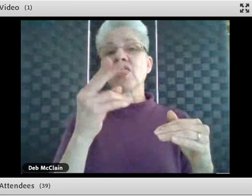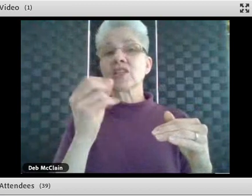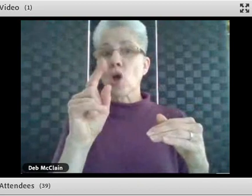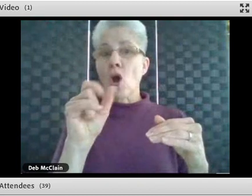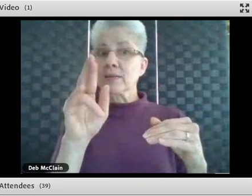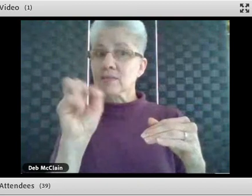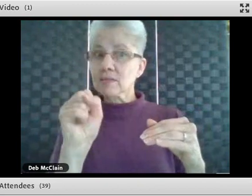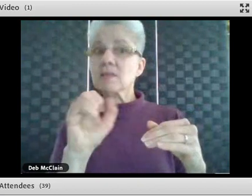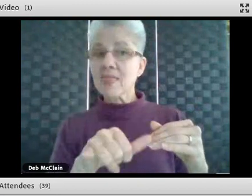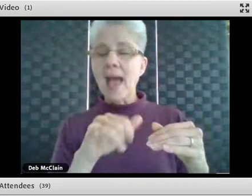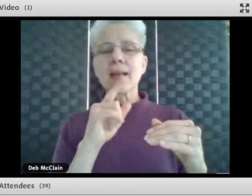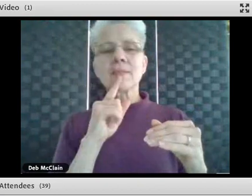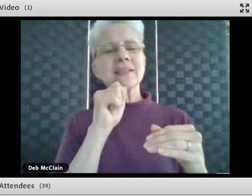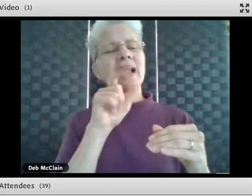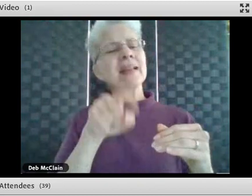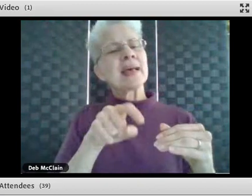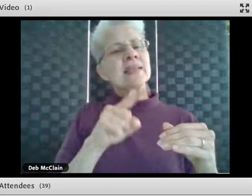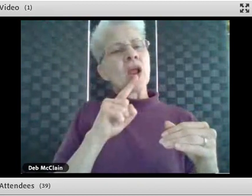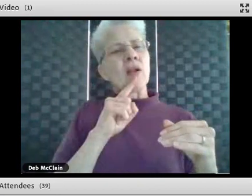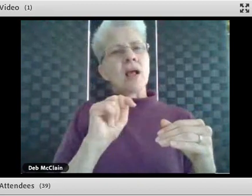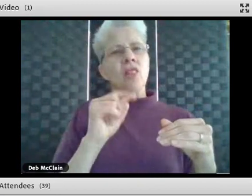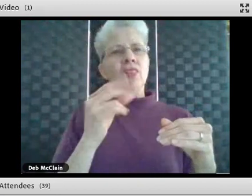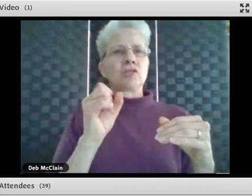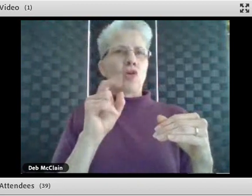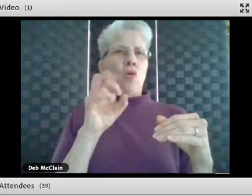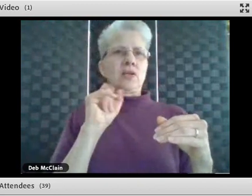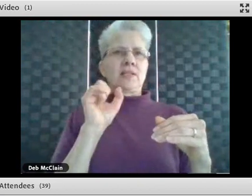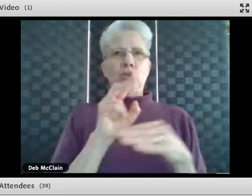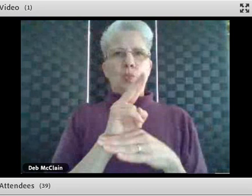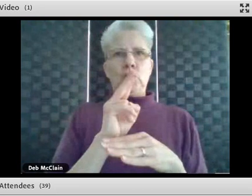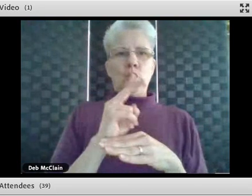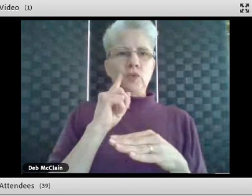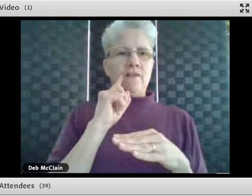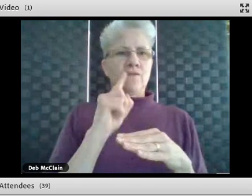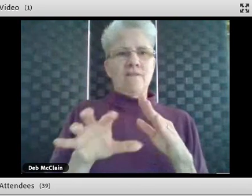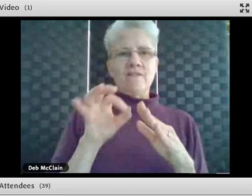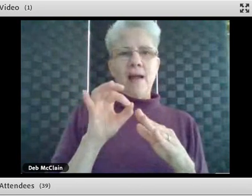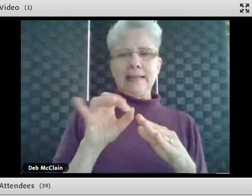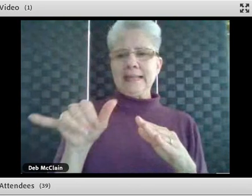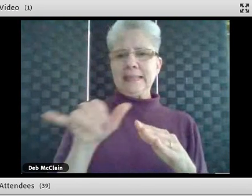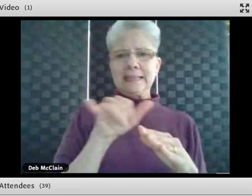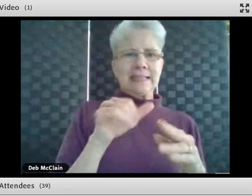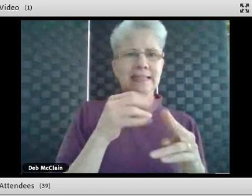not necessarily a thesaurus like you would for finding synonyms and so forth